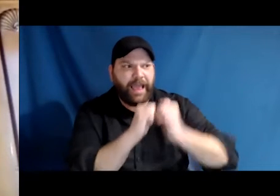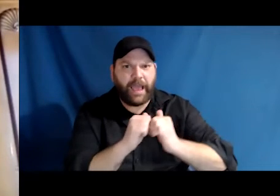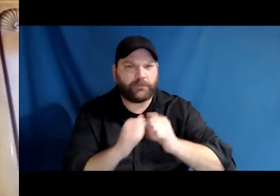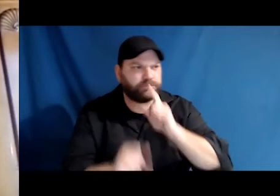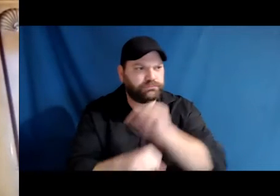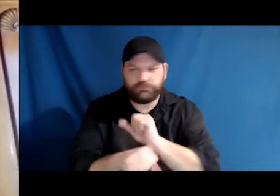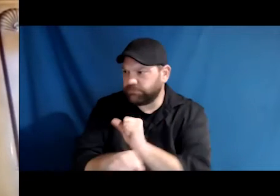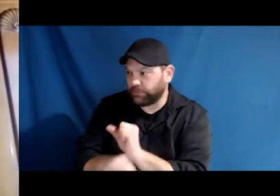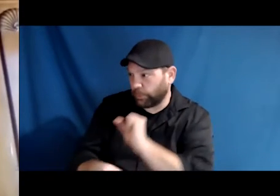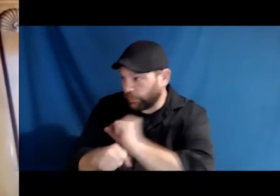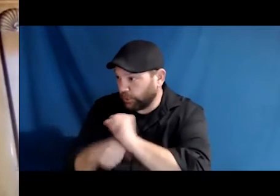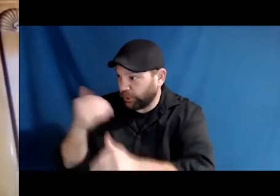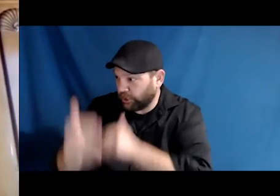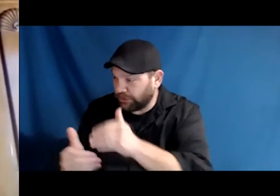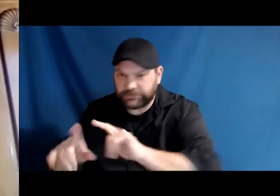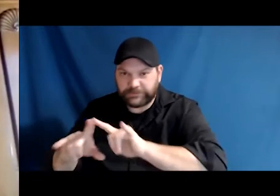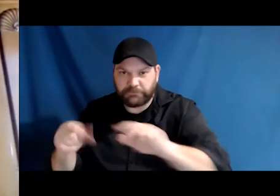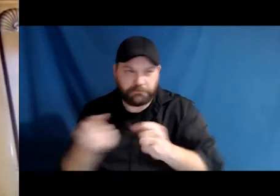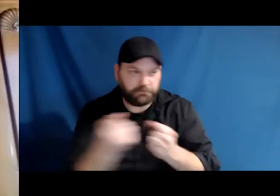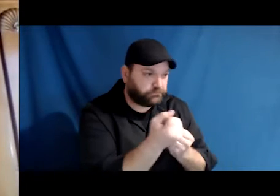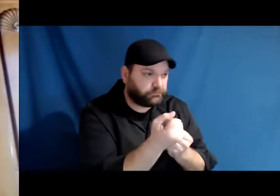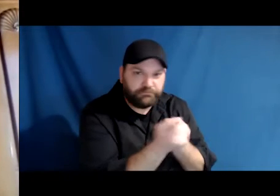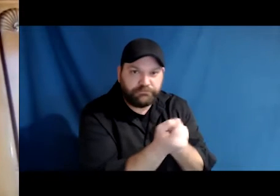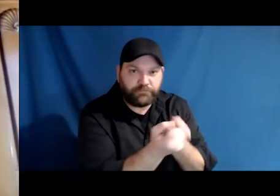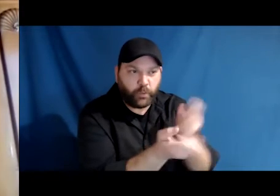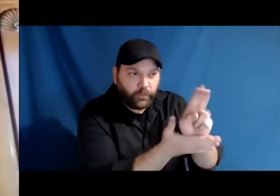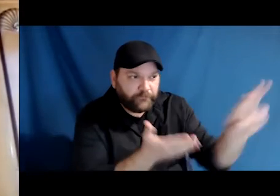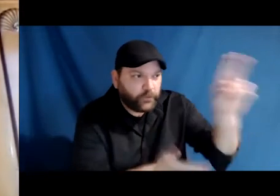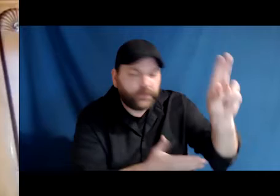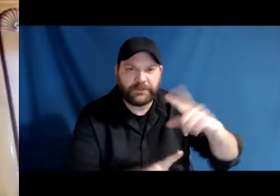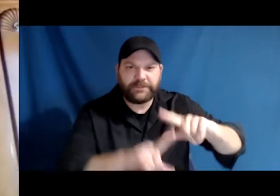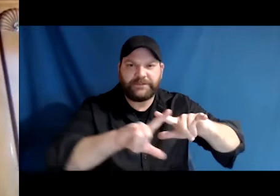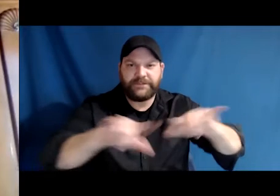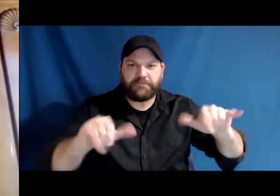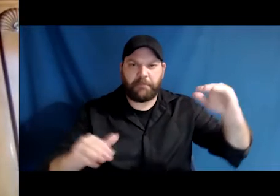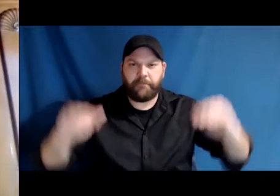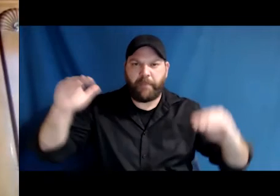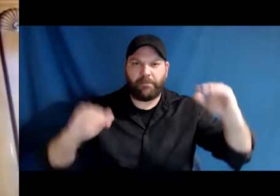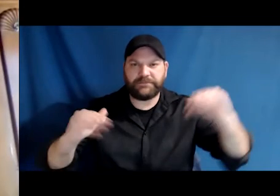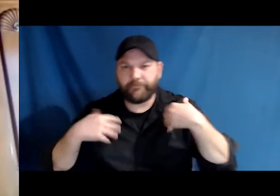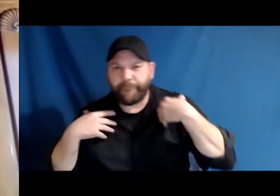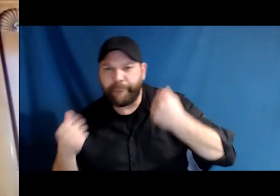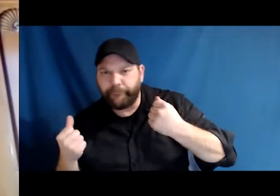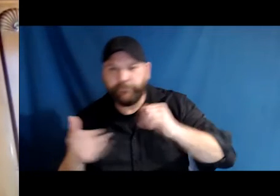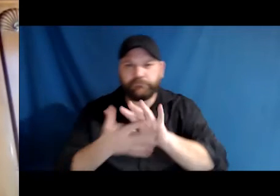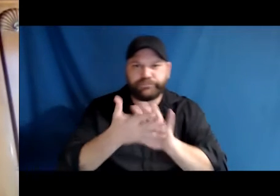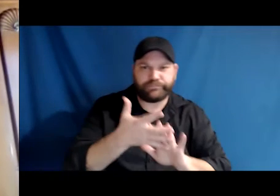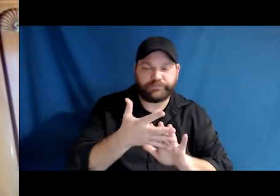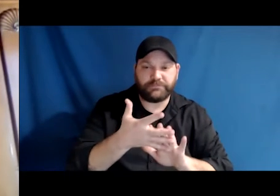the university in navigating an extraordinarily complex situation. Whereas numerous essential staff members have worked